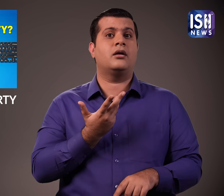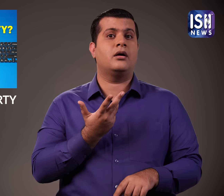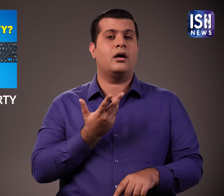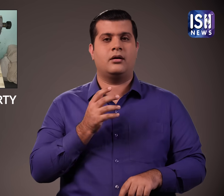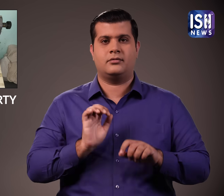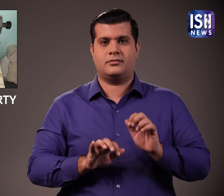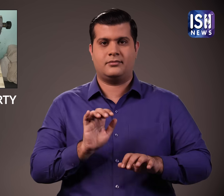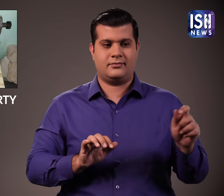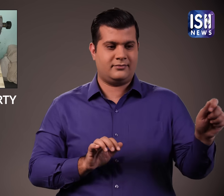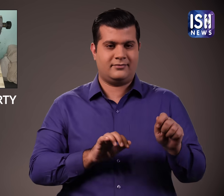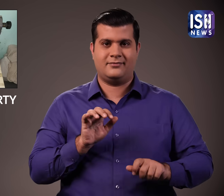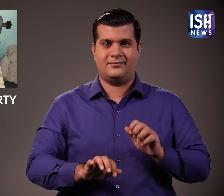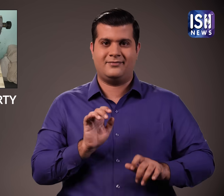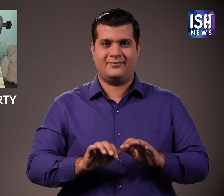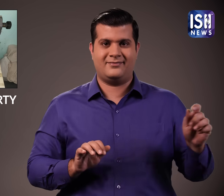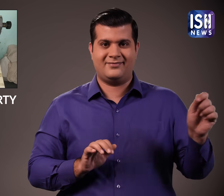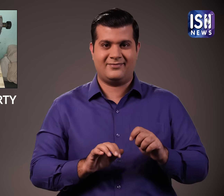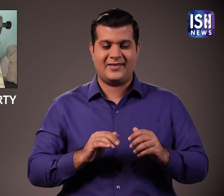people used typewriters.